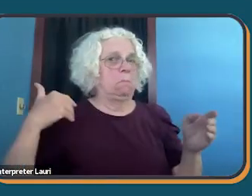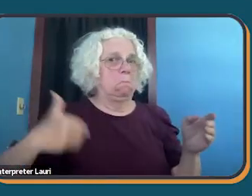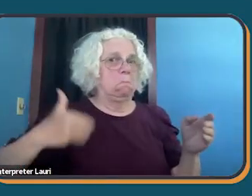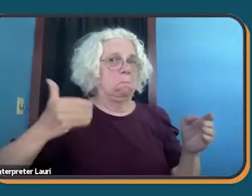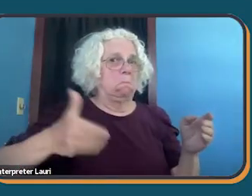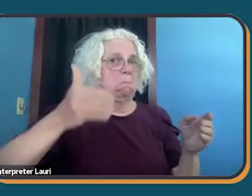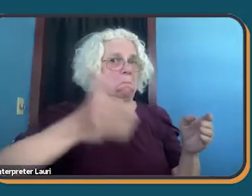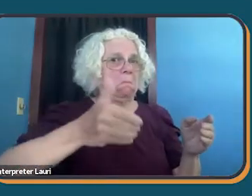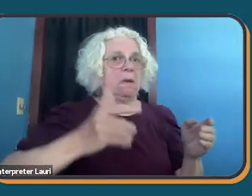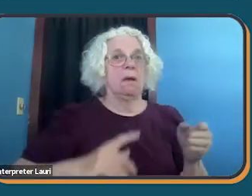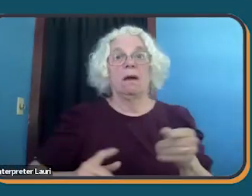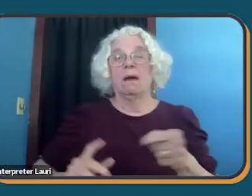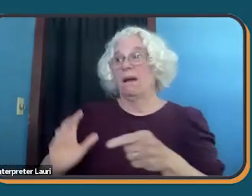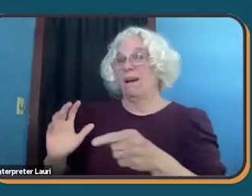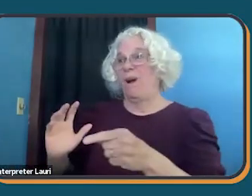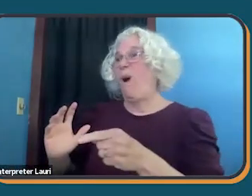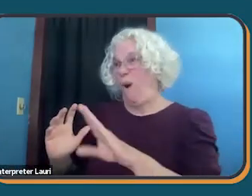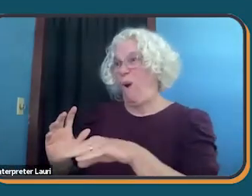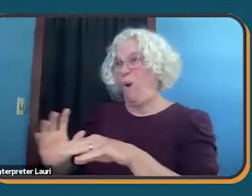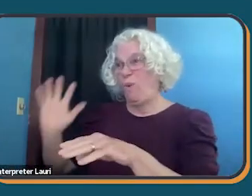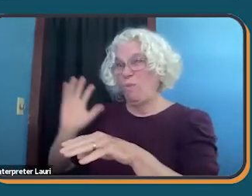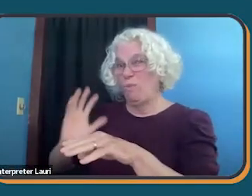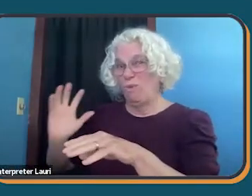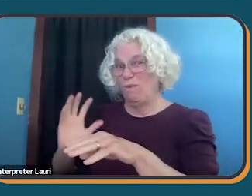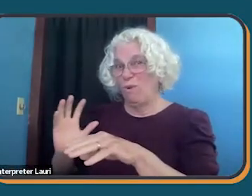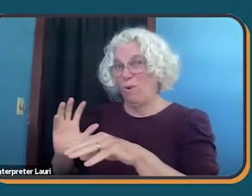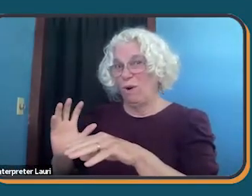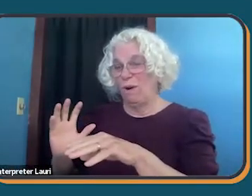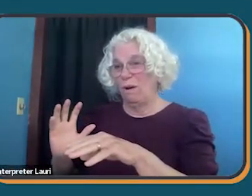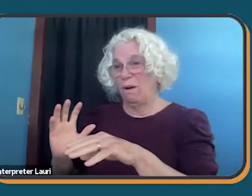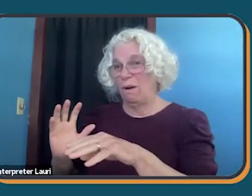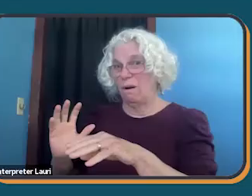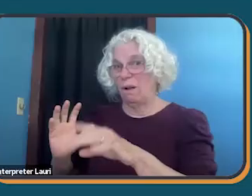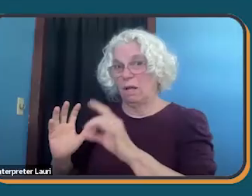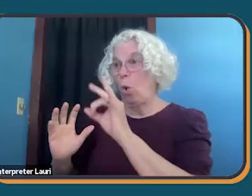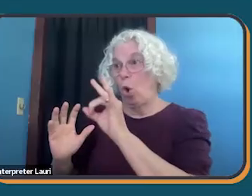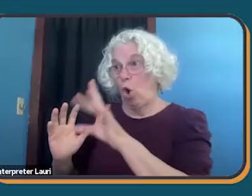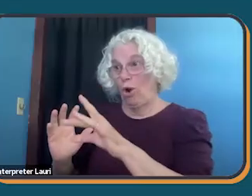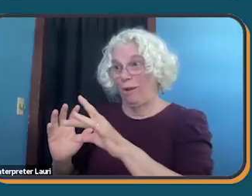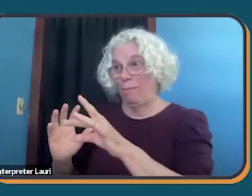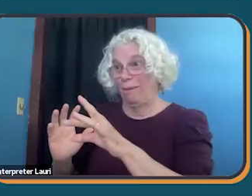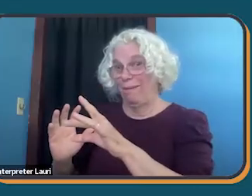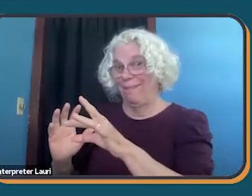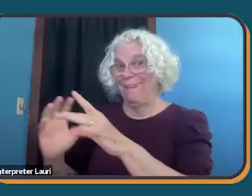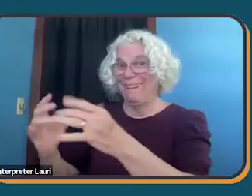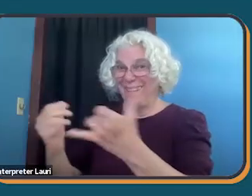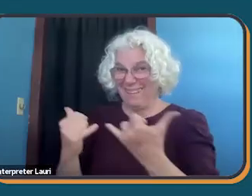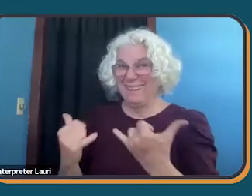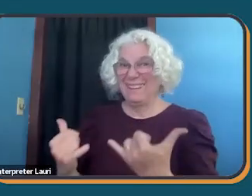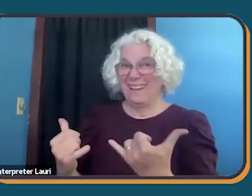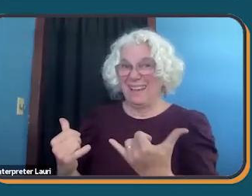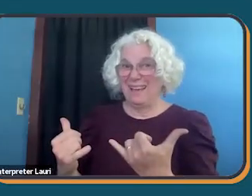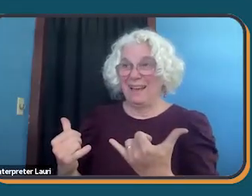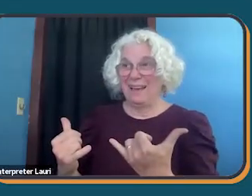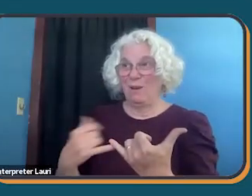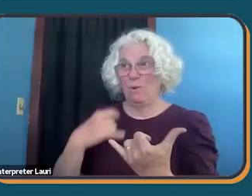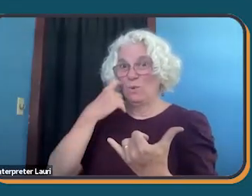Latisha Brown: Before now, it was horrible and now